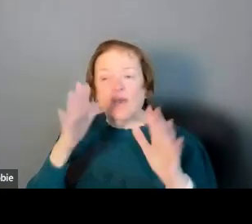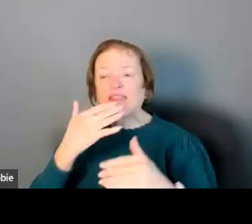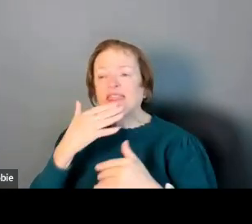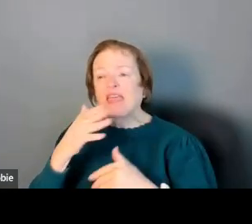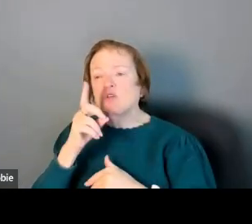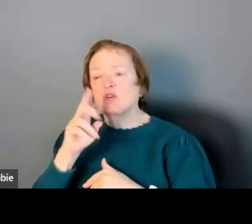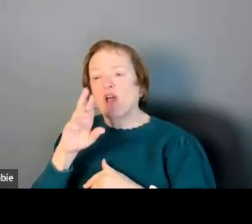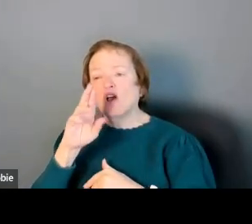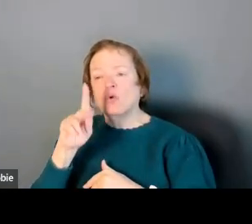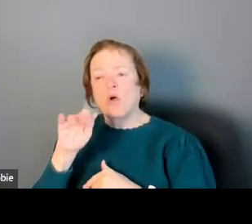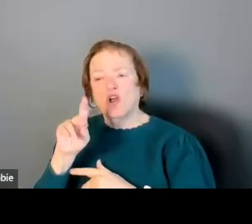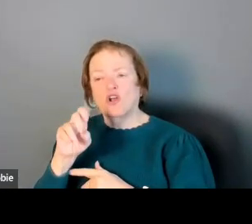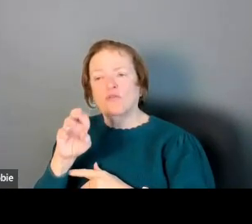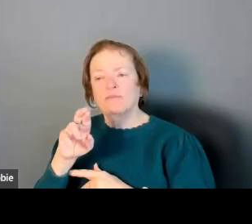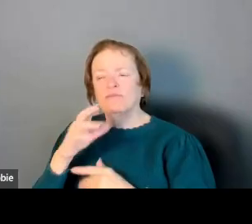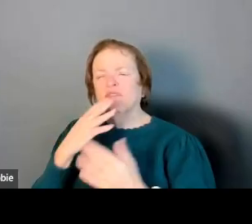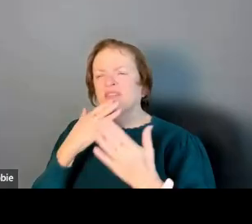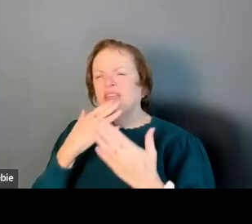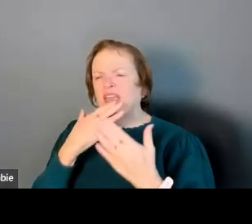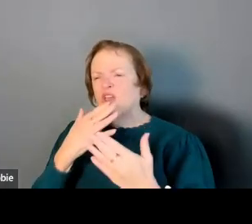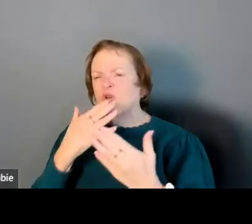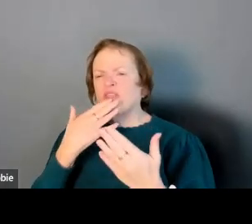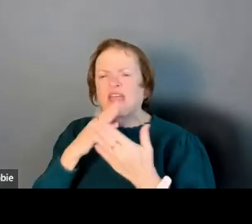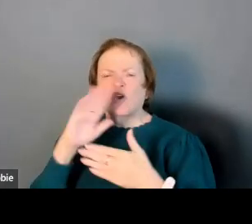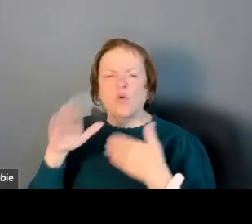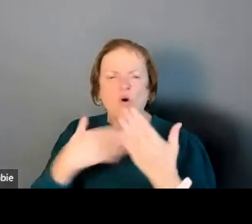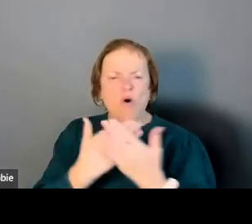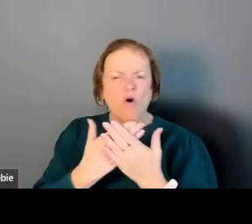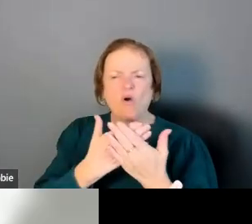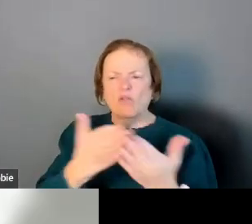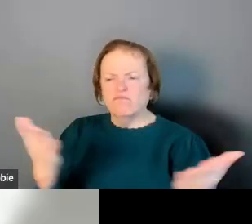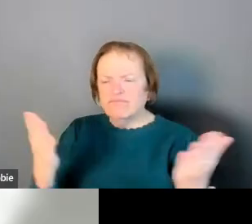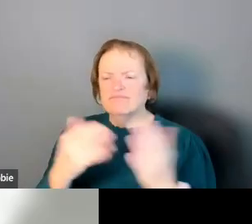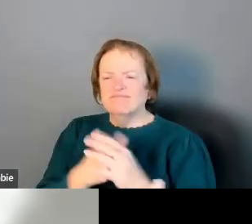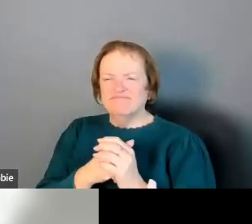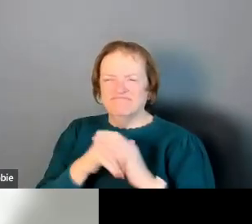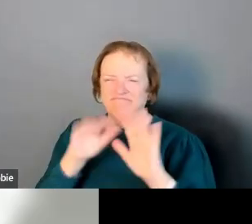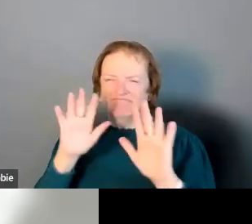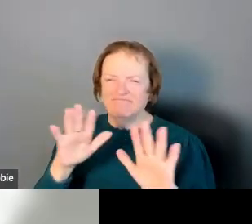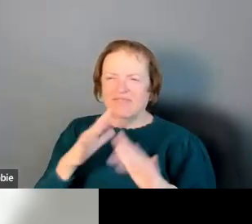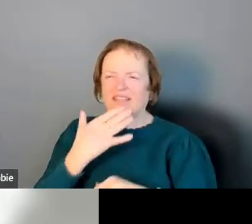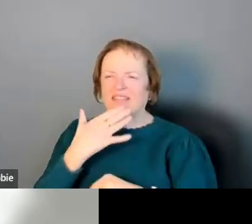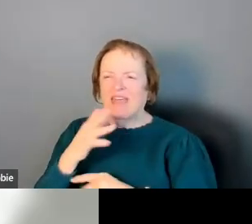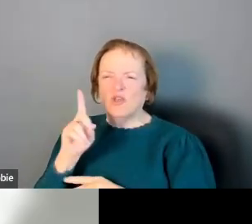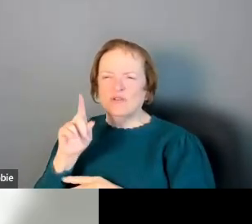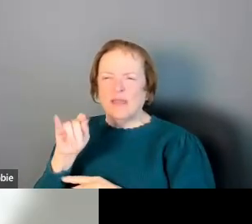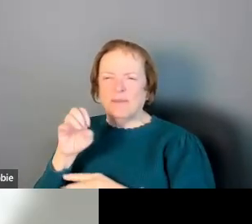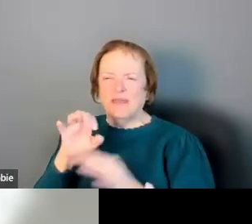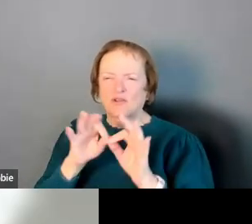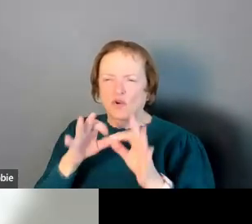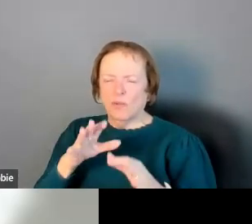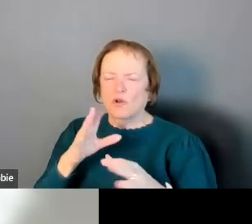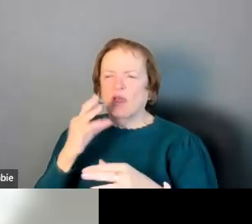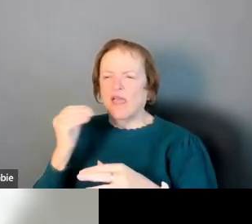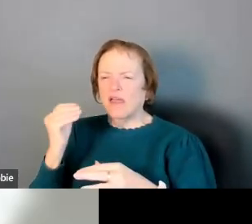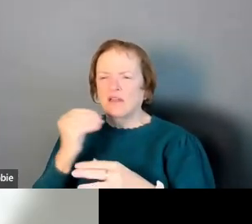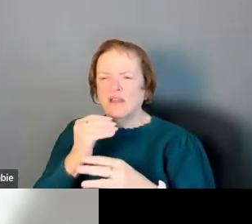Yeah, thank you. Yes, thank you, Dr. Walker. Thank you all for being here. Thank you. Thank you, Debbie, to our interpreter, and we'll see you all next month! You're welcome. Thank you, Debbie. Bye.